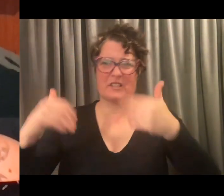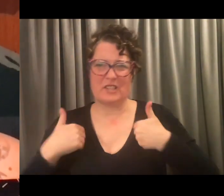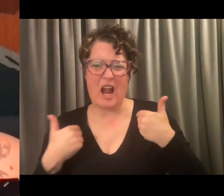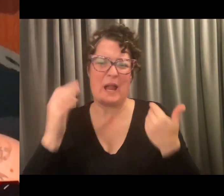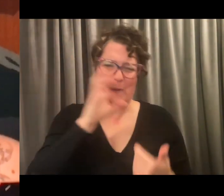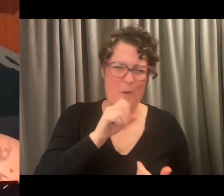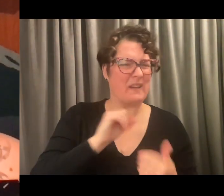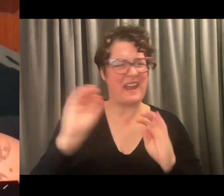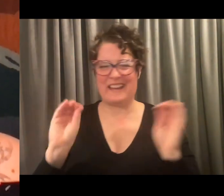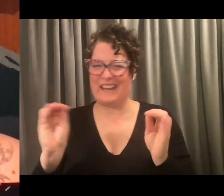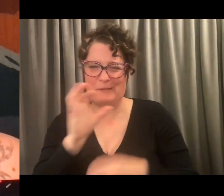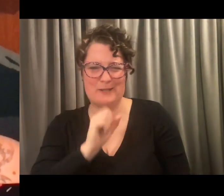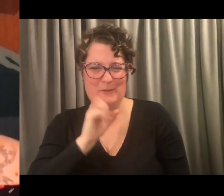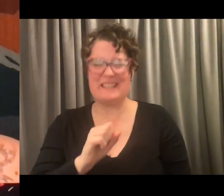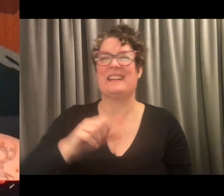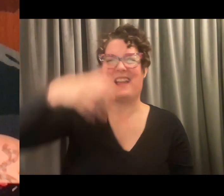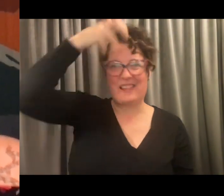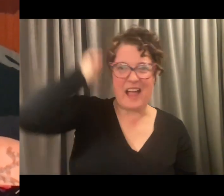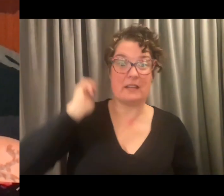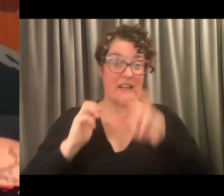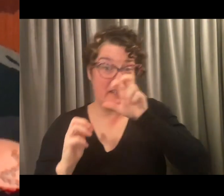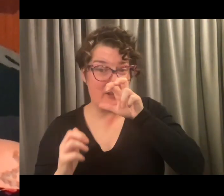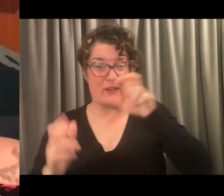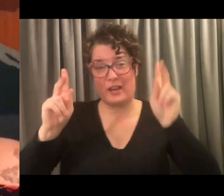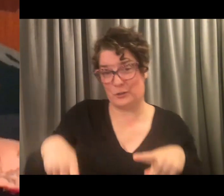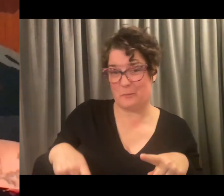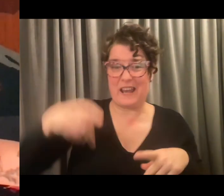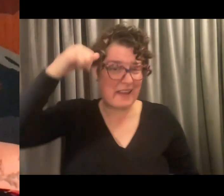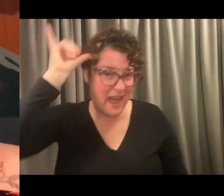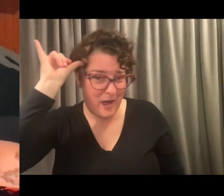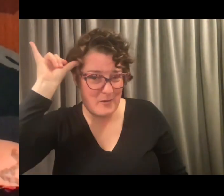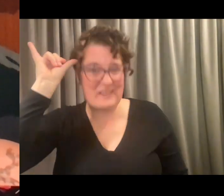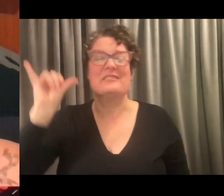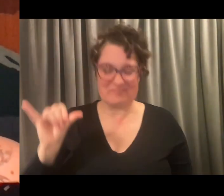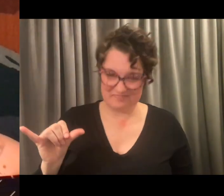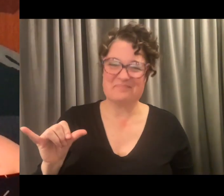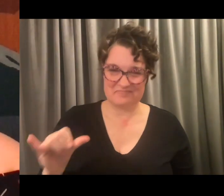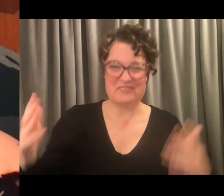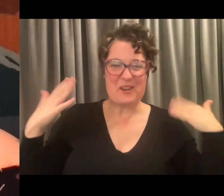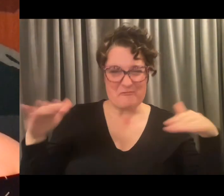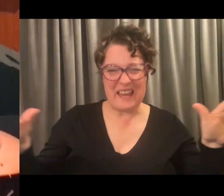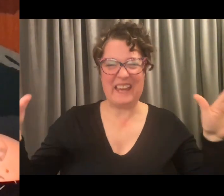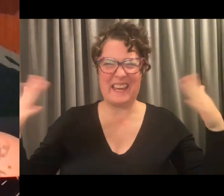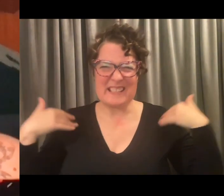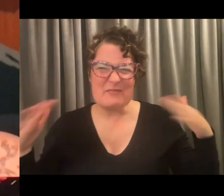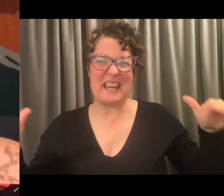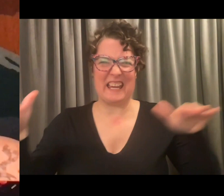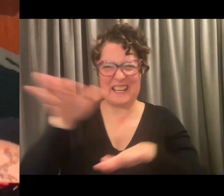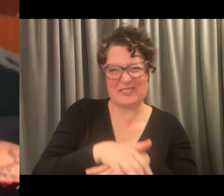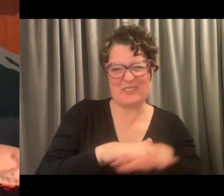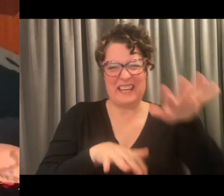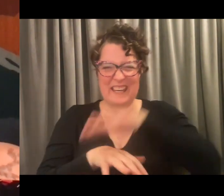human, a cow, on wings upon wings, growing out the eyeballs on every